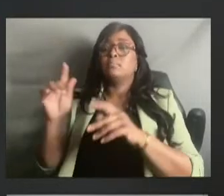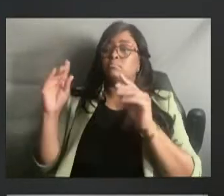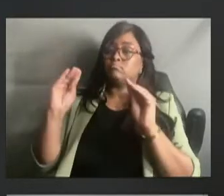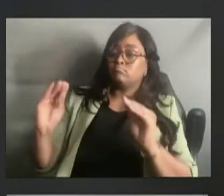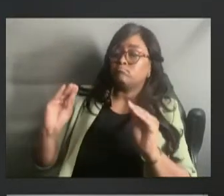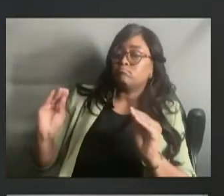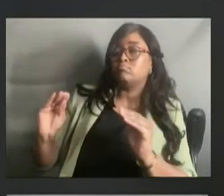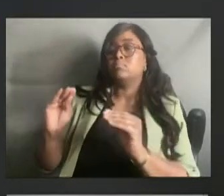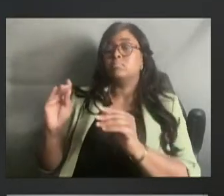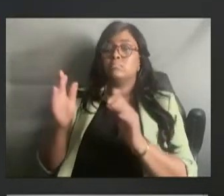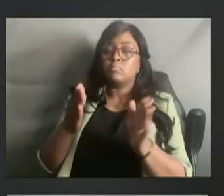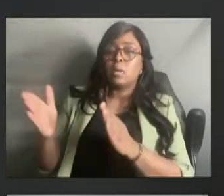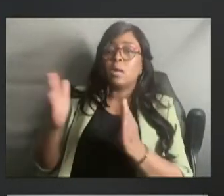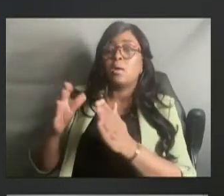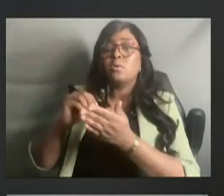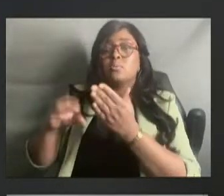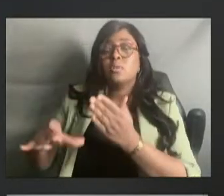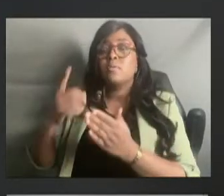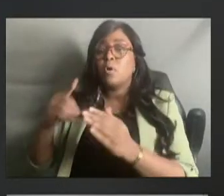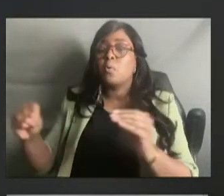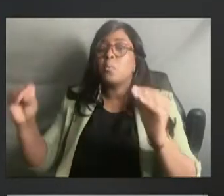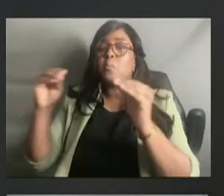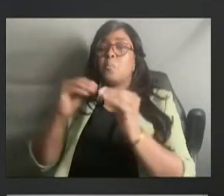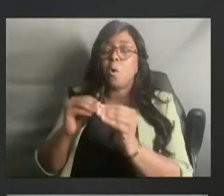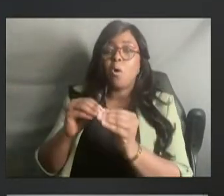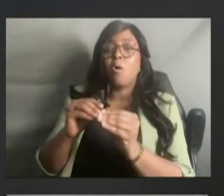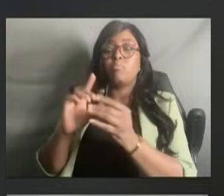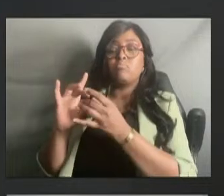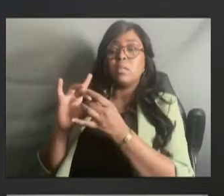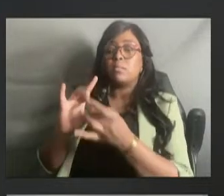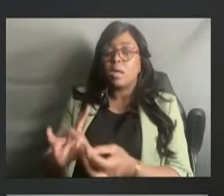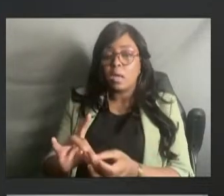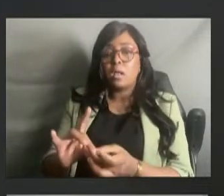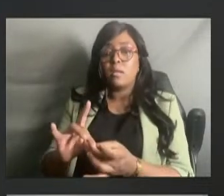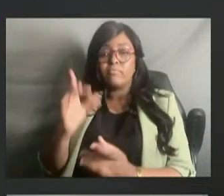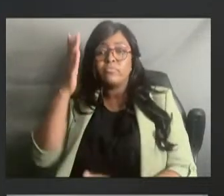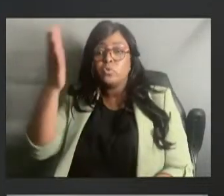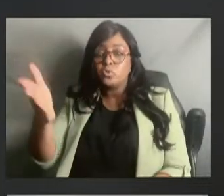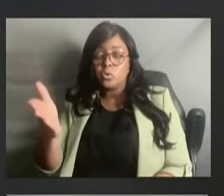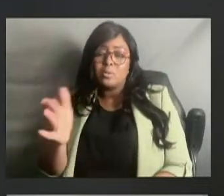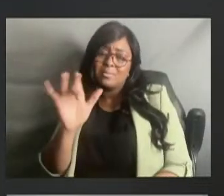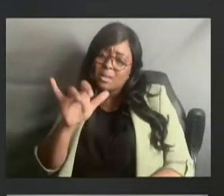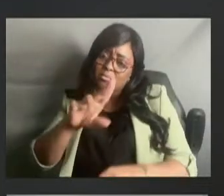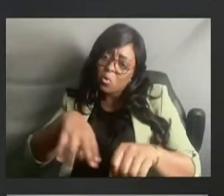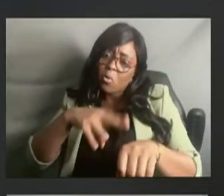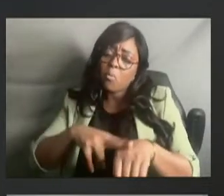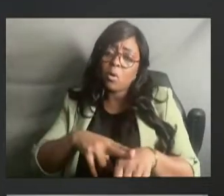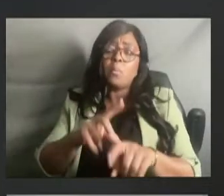can prepare our students for a more relevant working world of